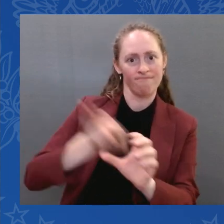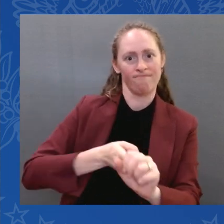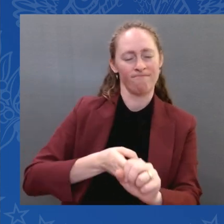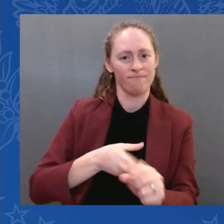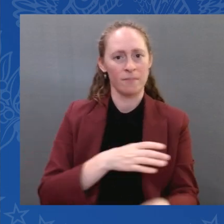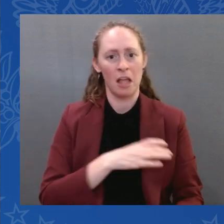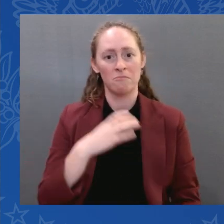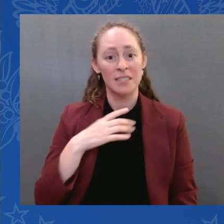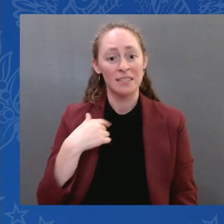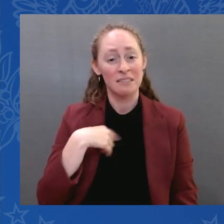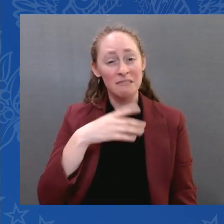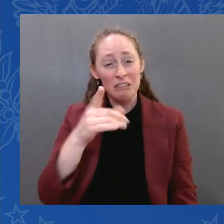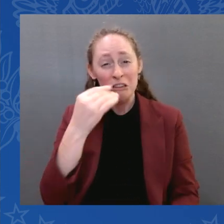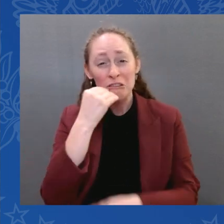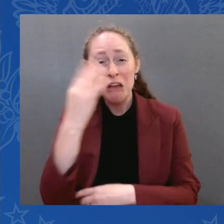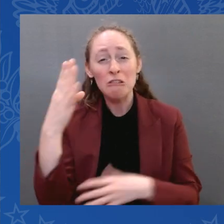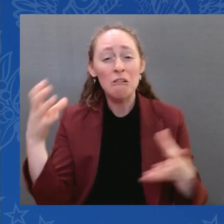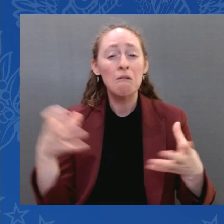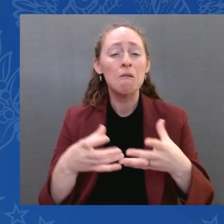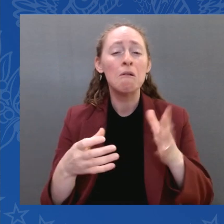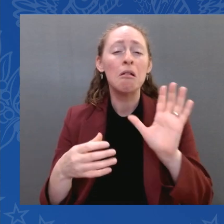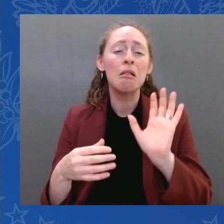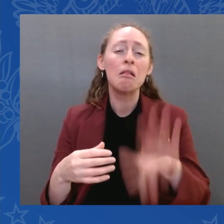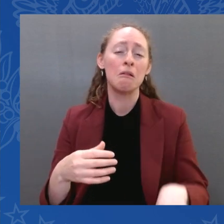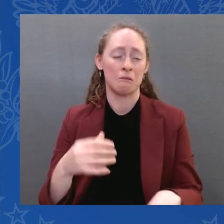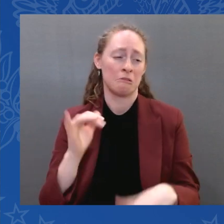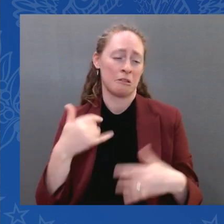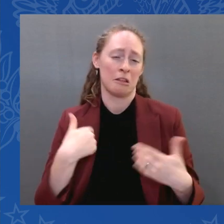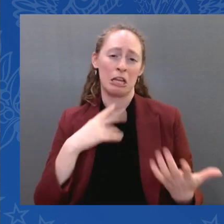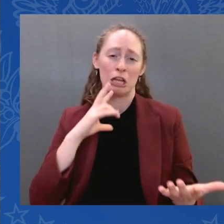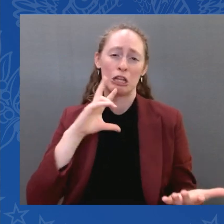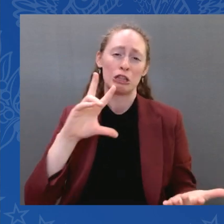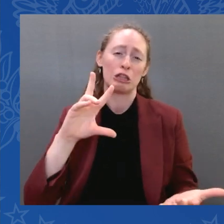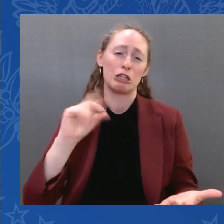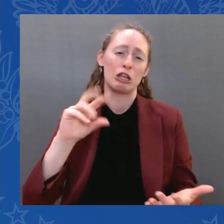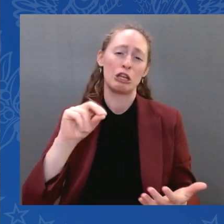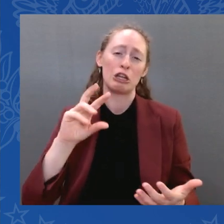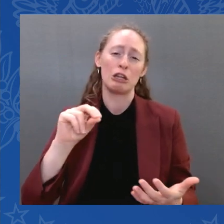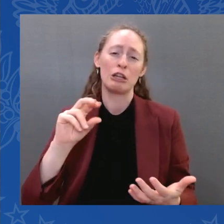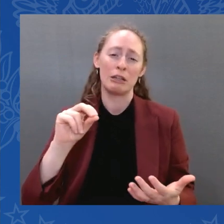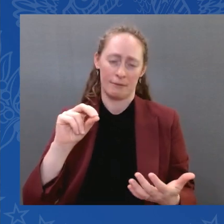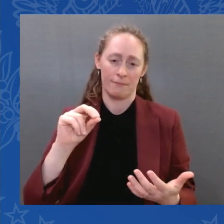And Teddy Kennedy walked in one day and said, Come on, you're going to lunch. I said, He said, You're going to lunch.